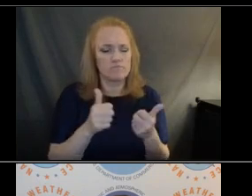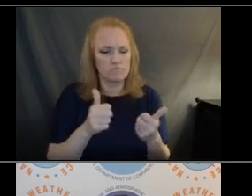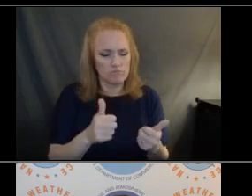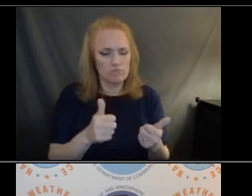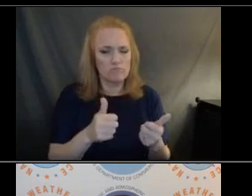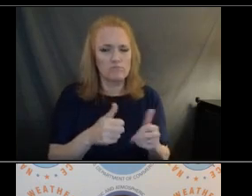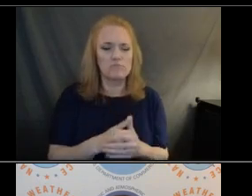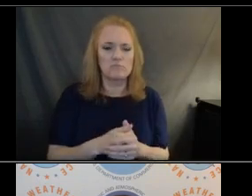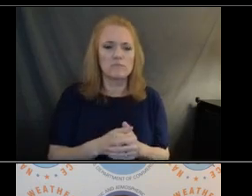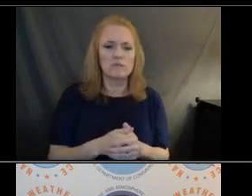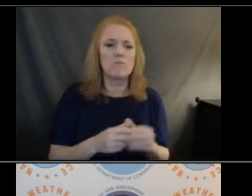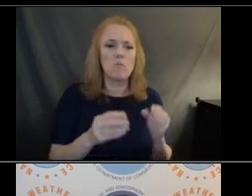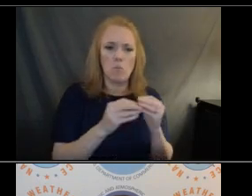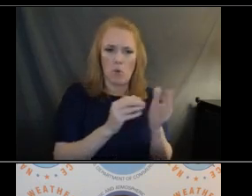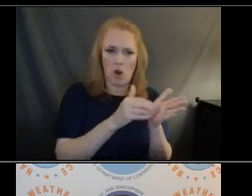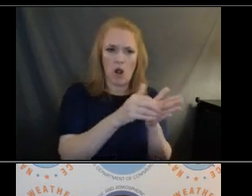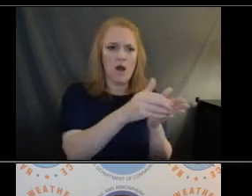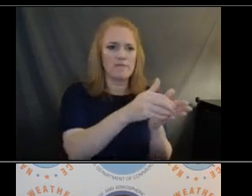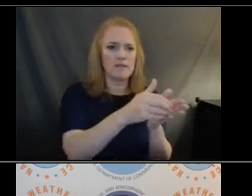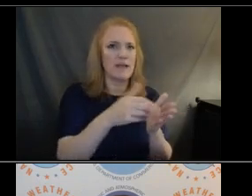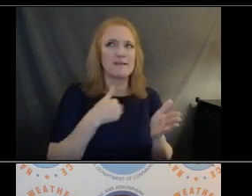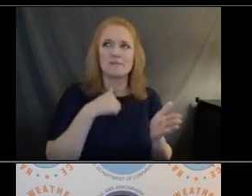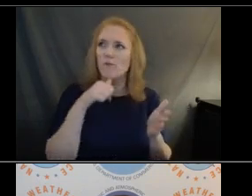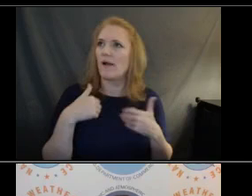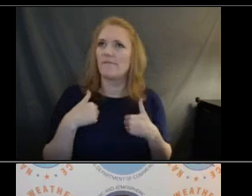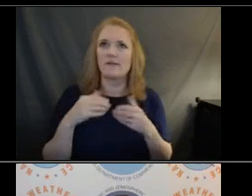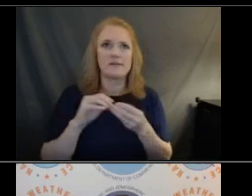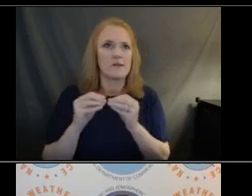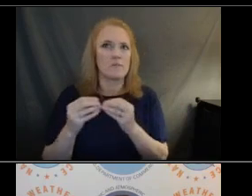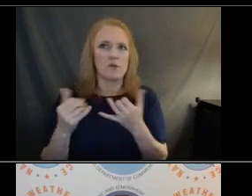times than not and I can't give a number because I just don't have that with me right here but in